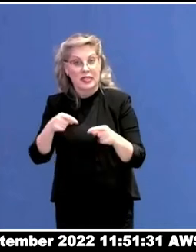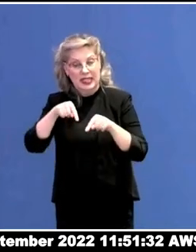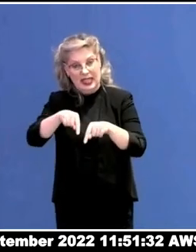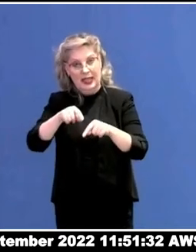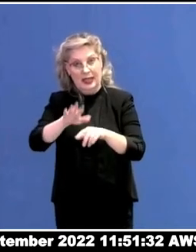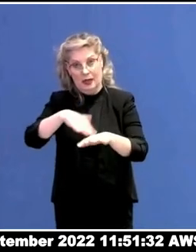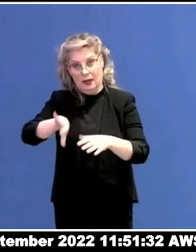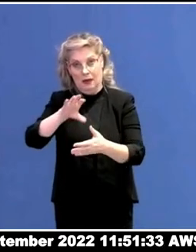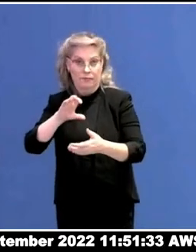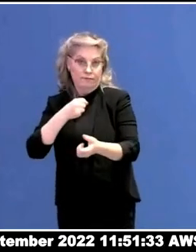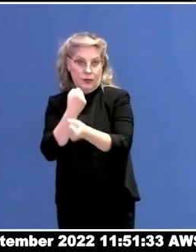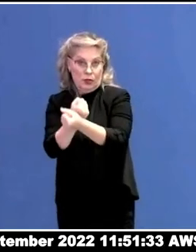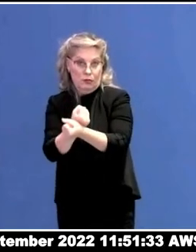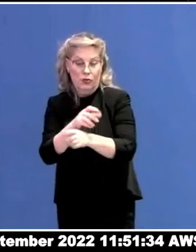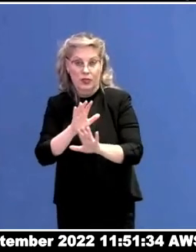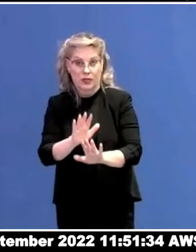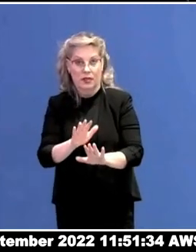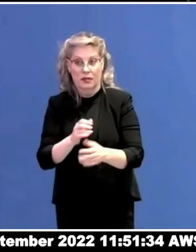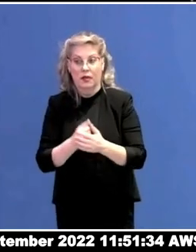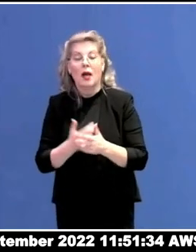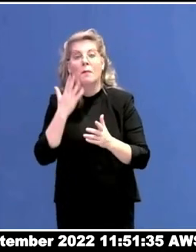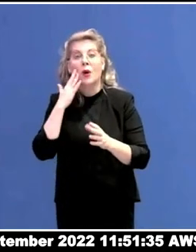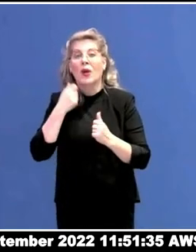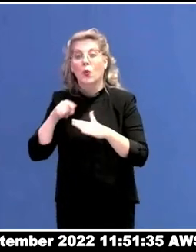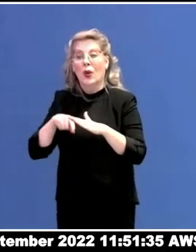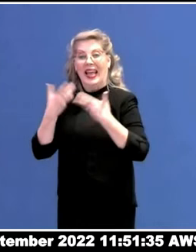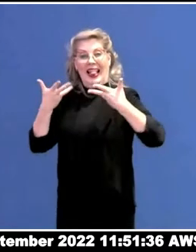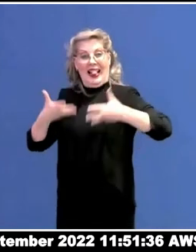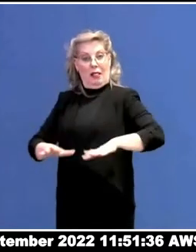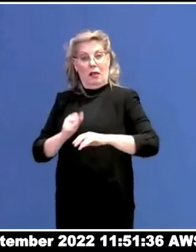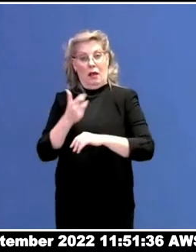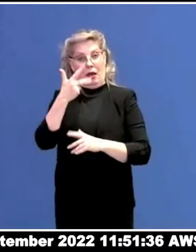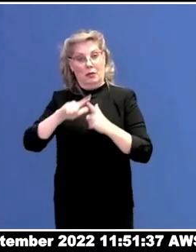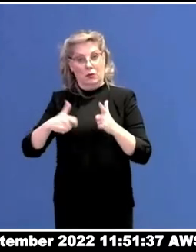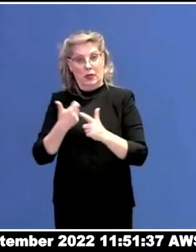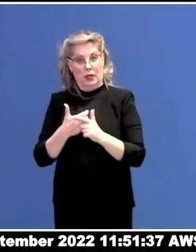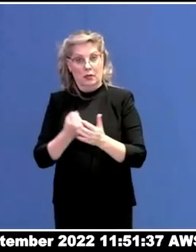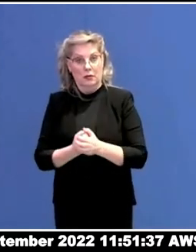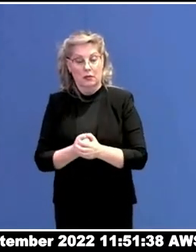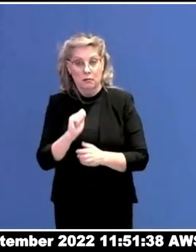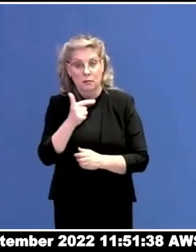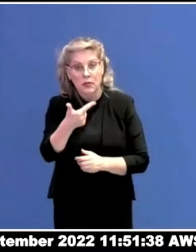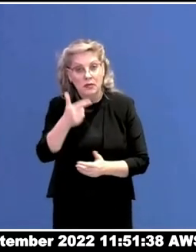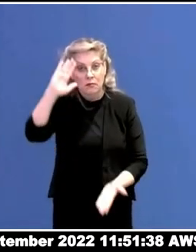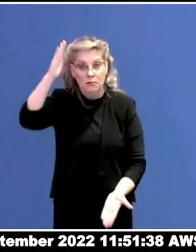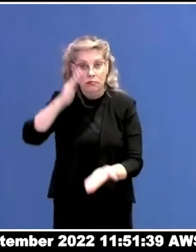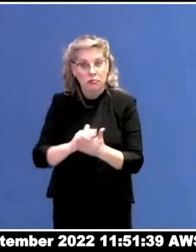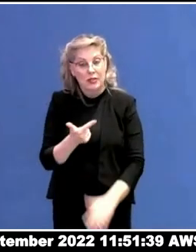When we left eight weeks later, there was seven young girls. And there was intense supports and a wraparound that was provided to these young